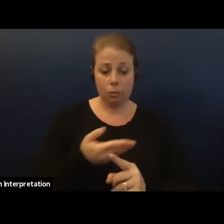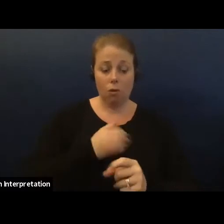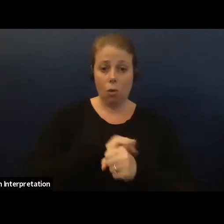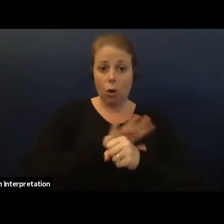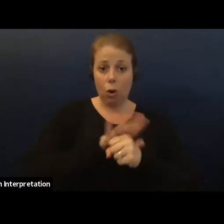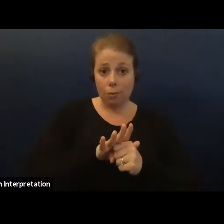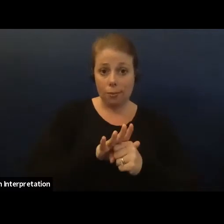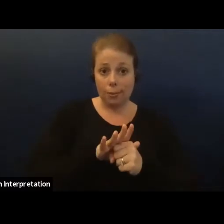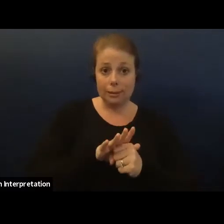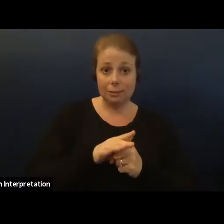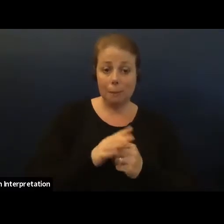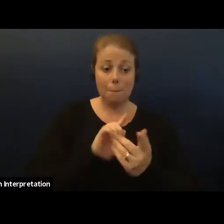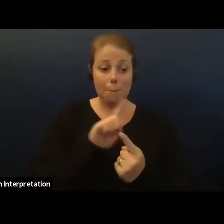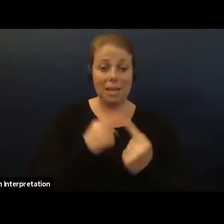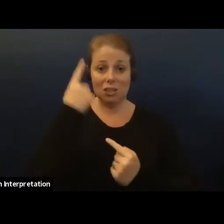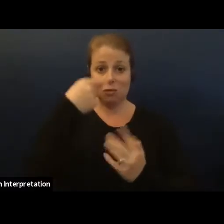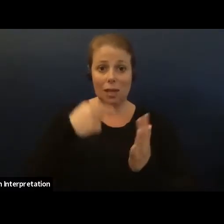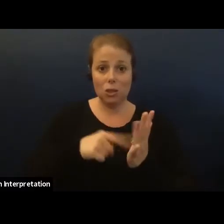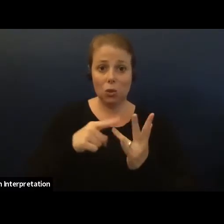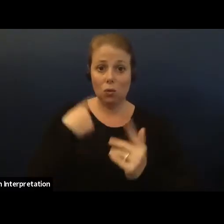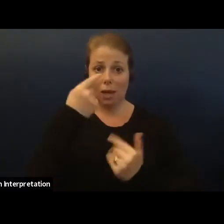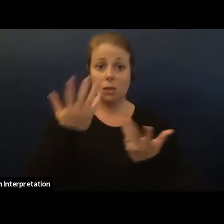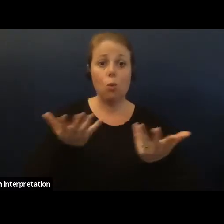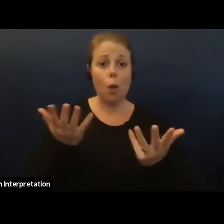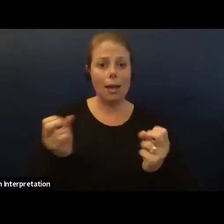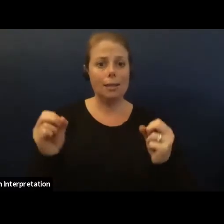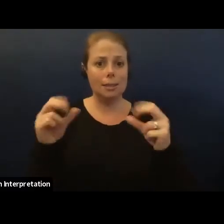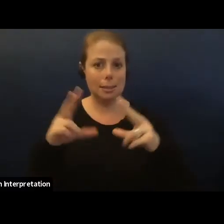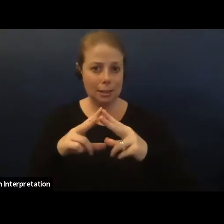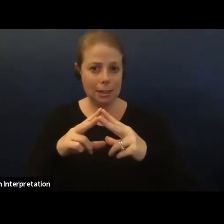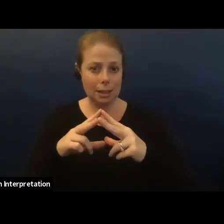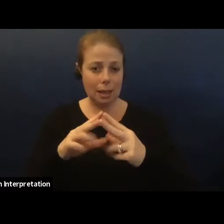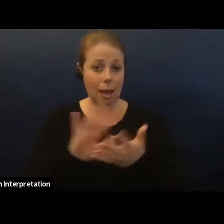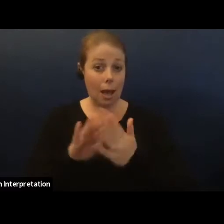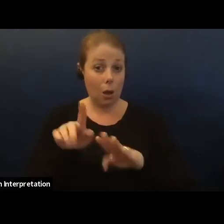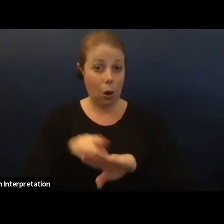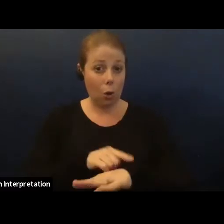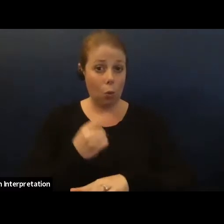The assessment team would co ordinate and pay for peers to travel to Sydney with some peers choosing